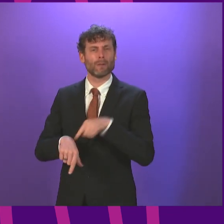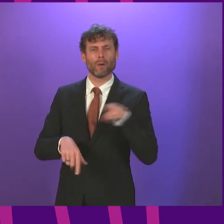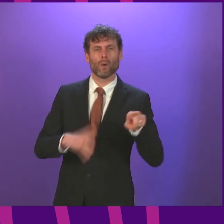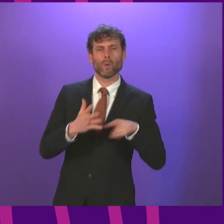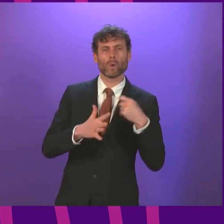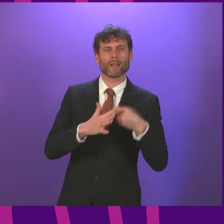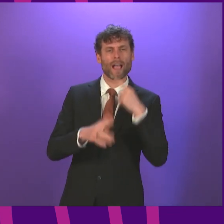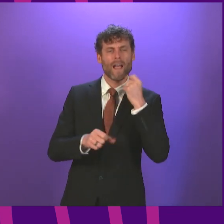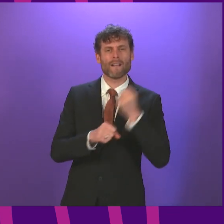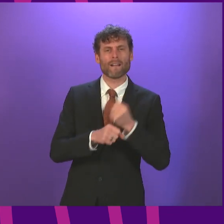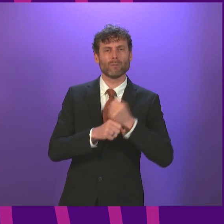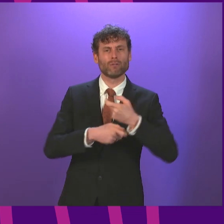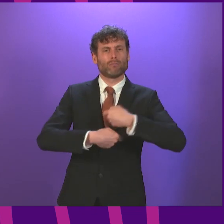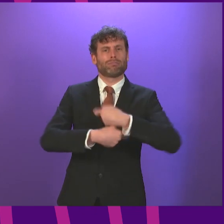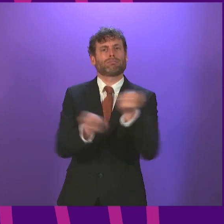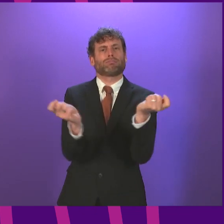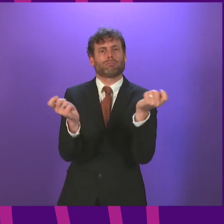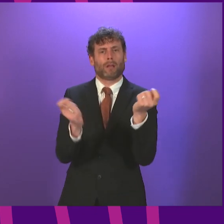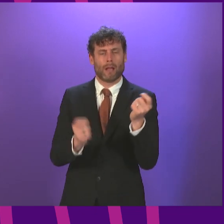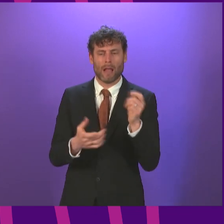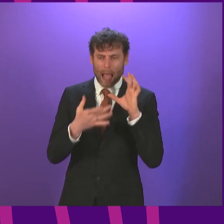Cabinet Secretary for Transport, Infrastructure and Connectivity confirmed his plans to expand